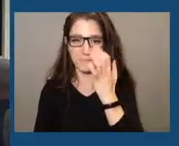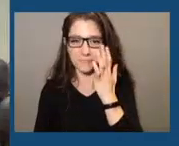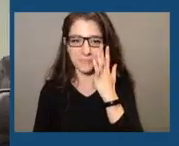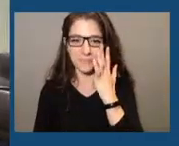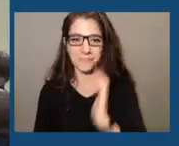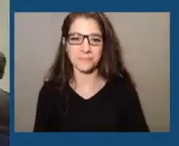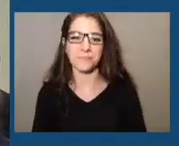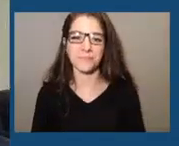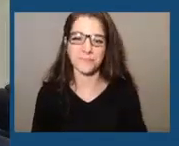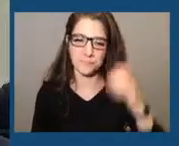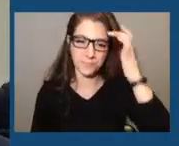No, we